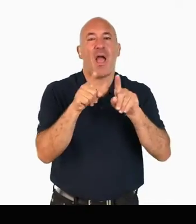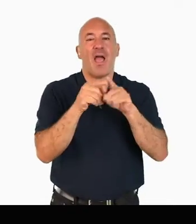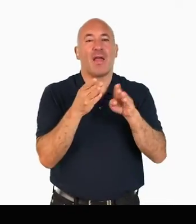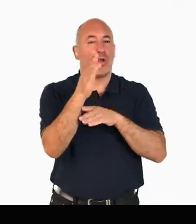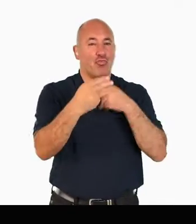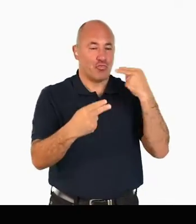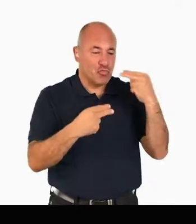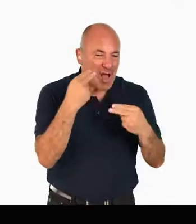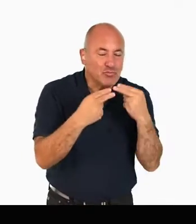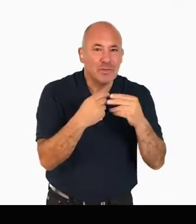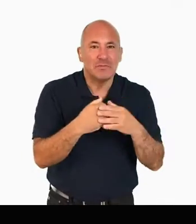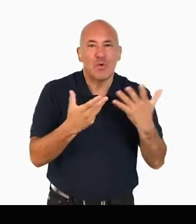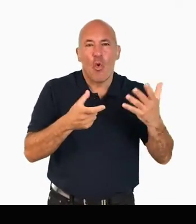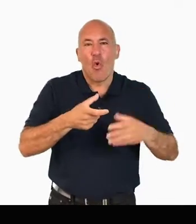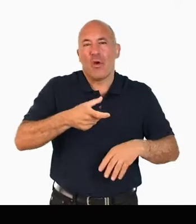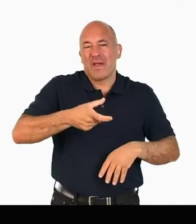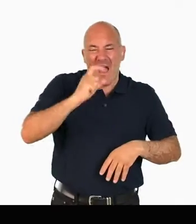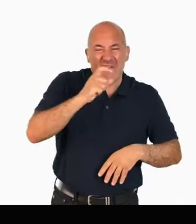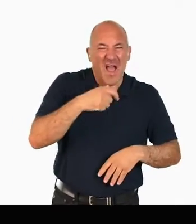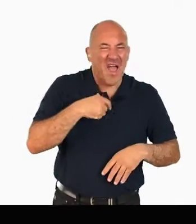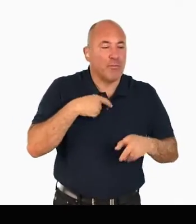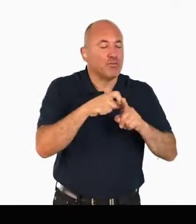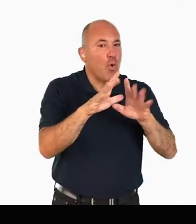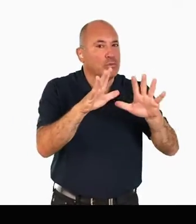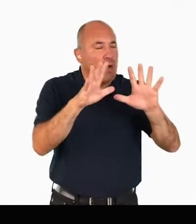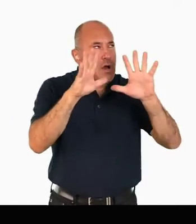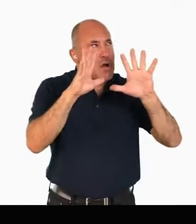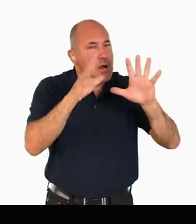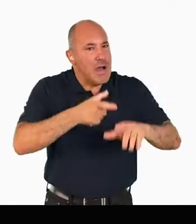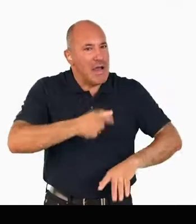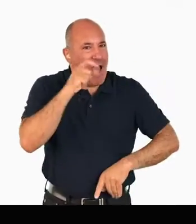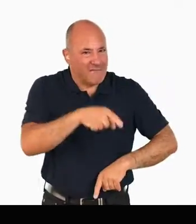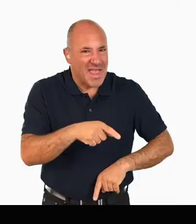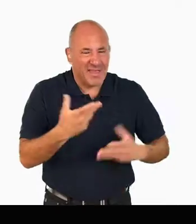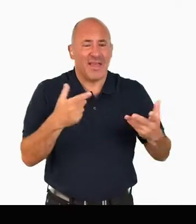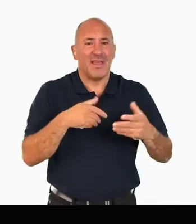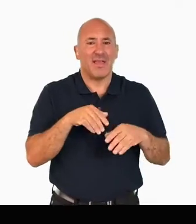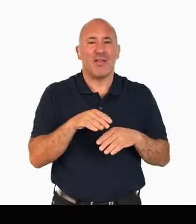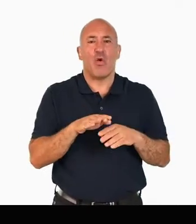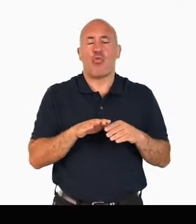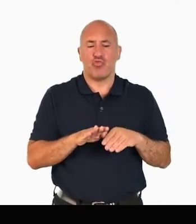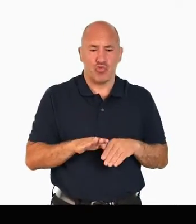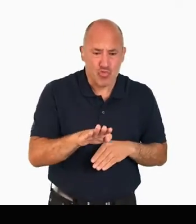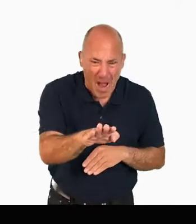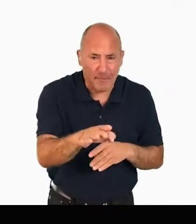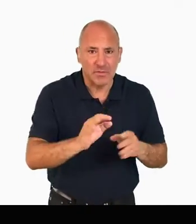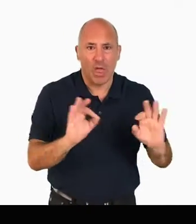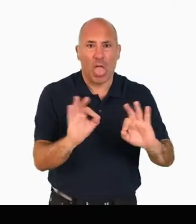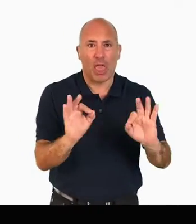So, even when it comes to accessing a restaurant or a cafe - she loves her cafes -